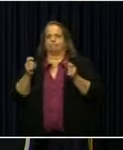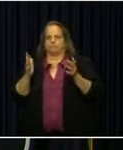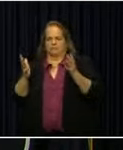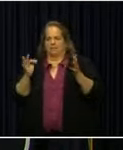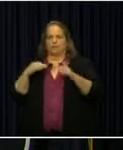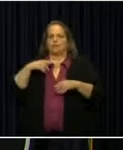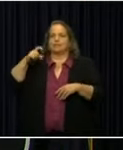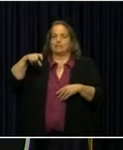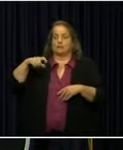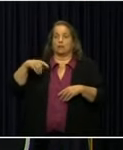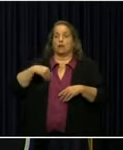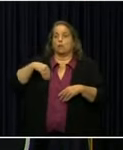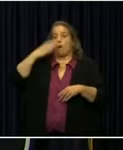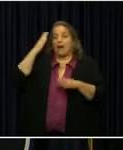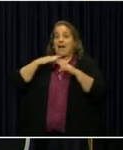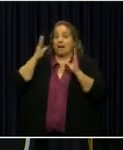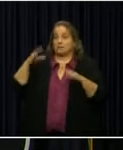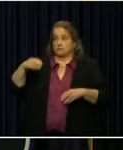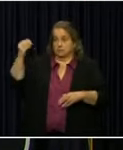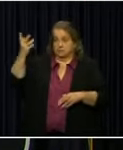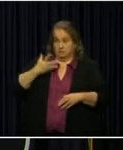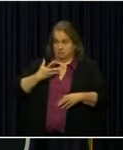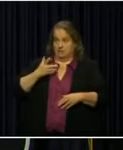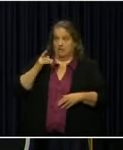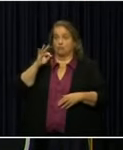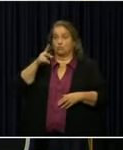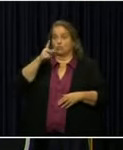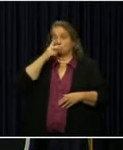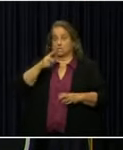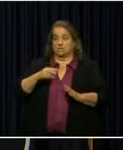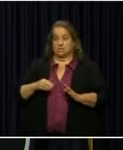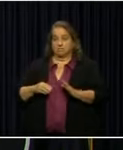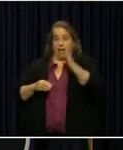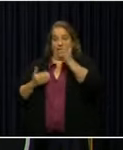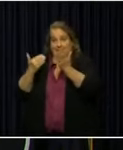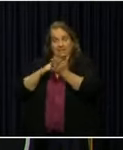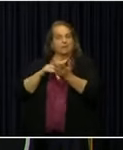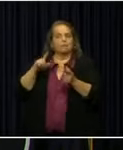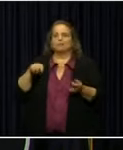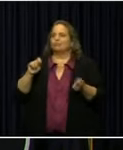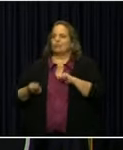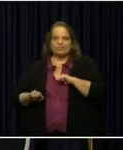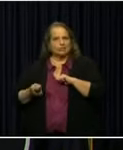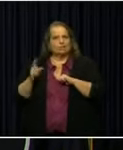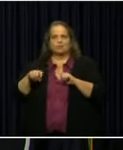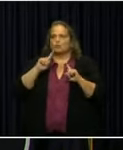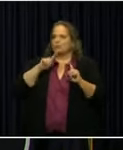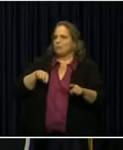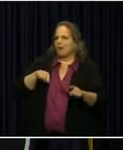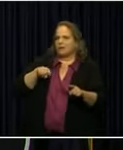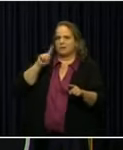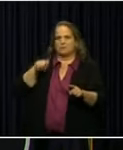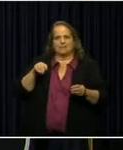TO THINK, WELL, WE CAN DO THAT ONE OR TWO EXTRA THINGS. WE DON'T HAVE WASH OUR HANDS AS MUCH, WE DON'T HAVE TO WEAR THE